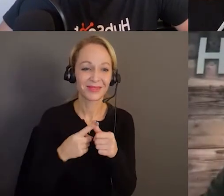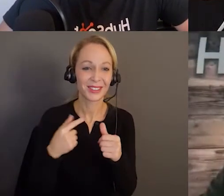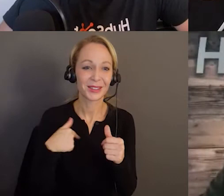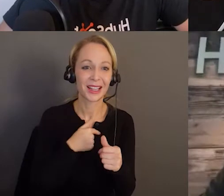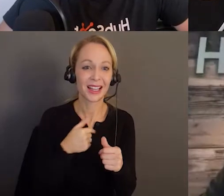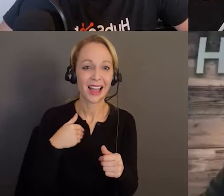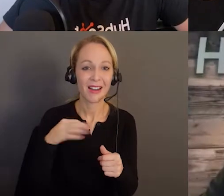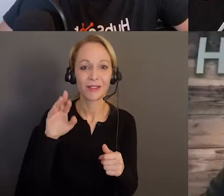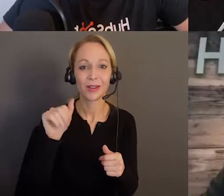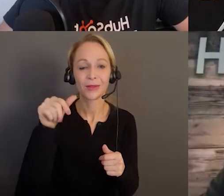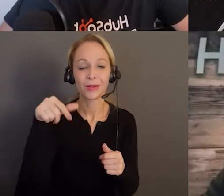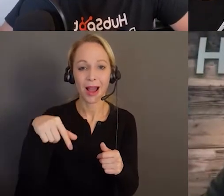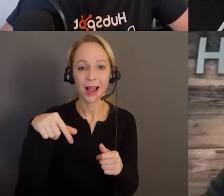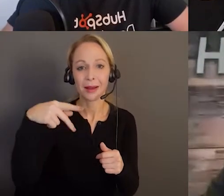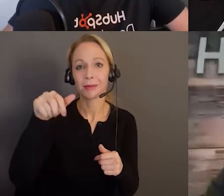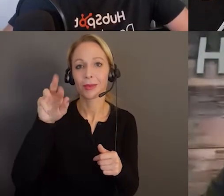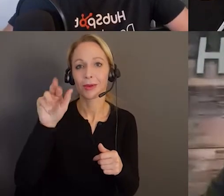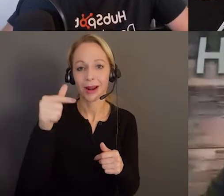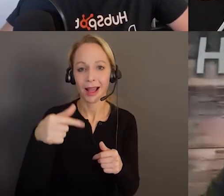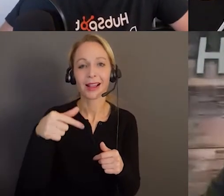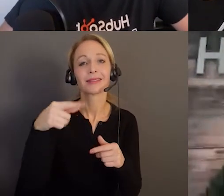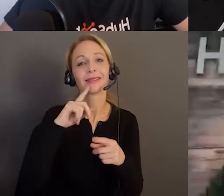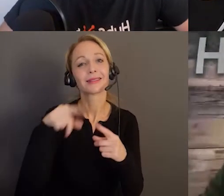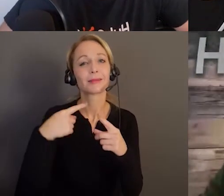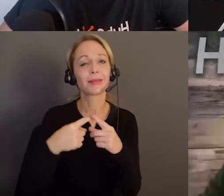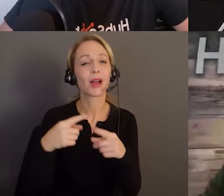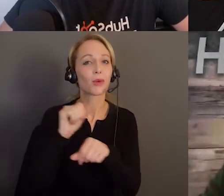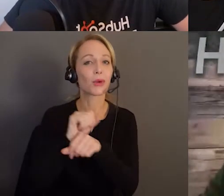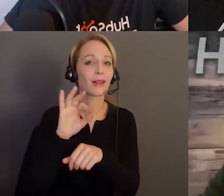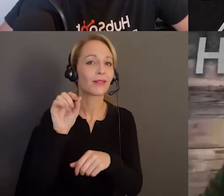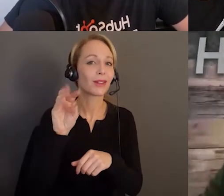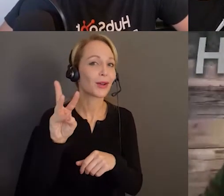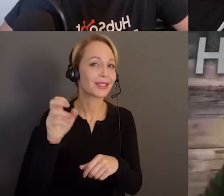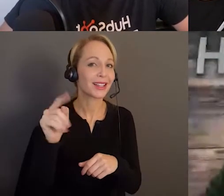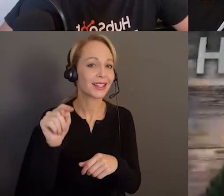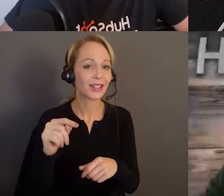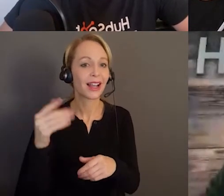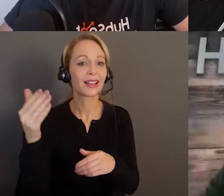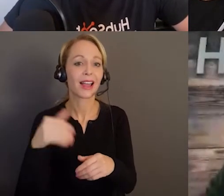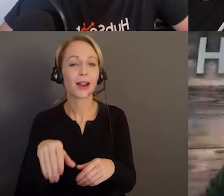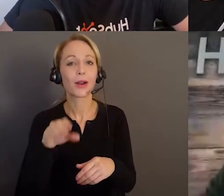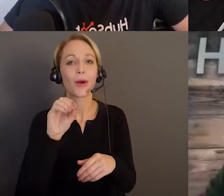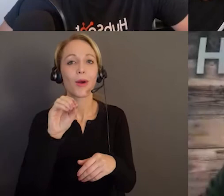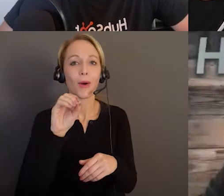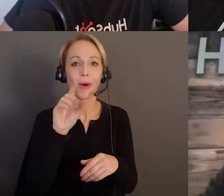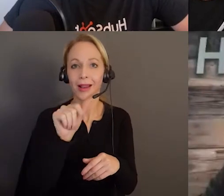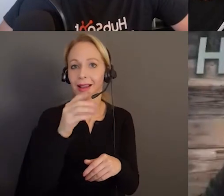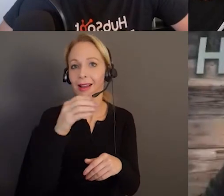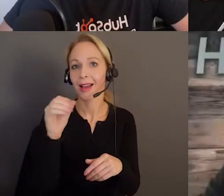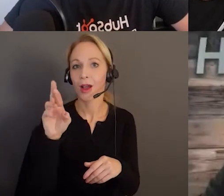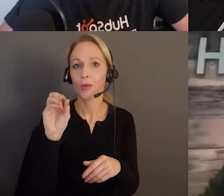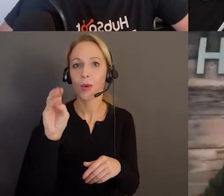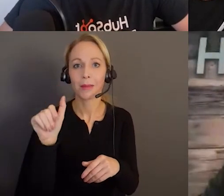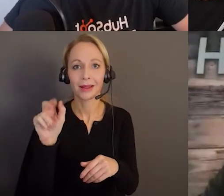FIRST UP WE HAVE PARAG, TALKING ABOUT WORK FLOW EXTENSION FOLLOWED BY ROMAN AND OLIA.